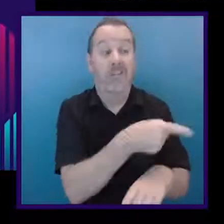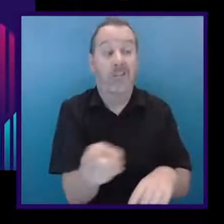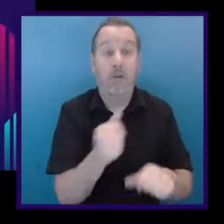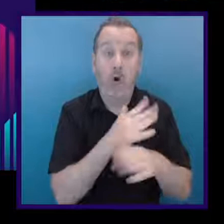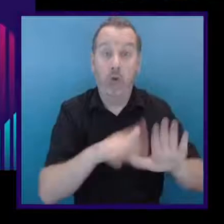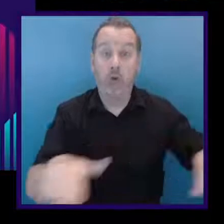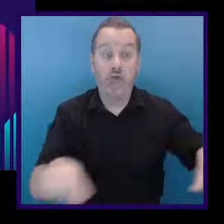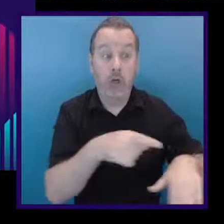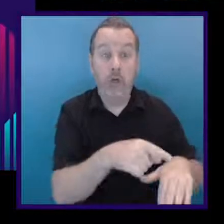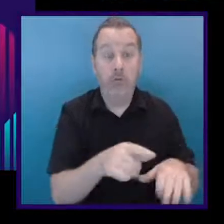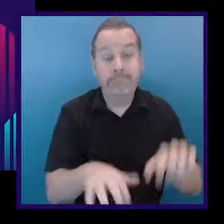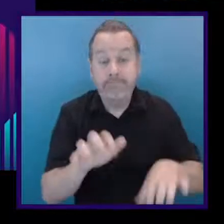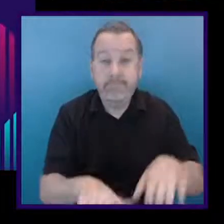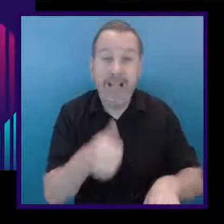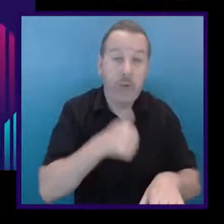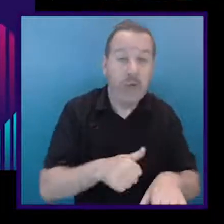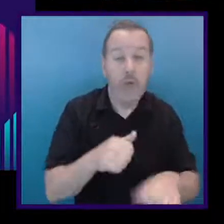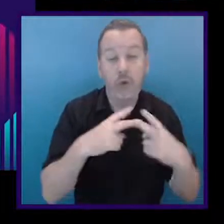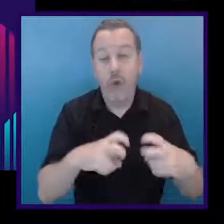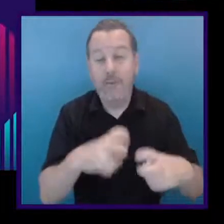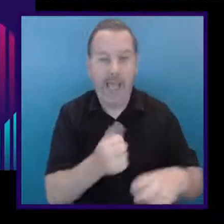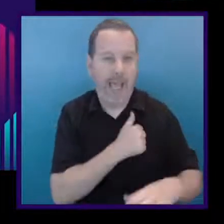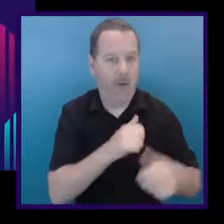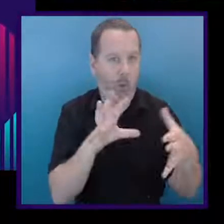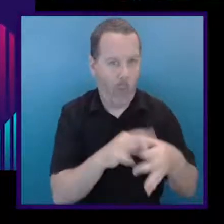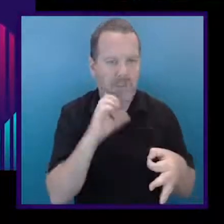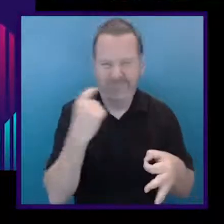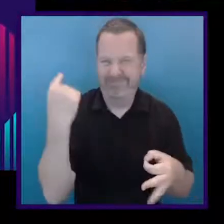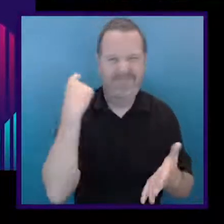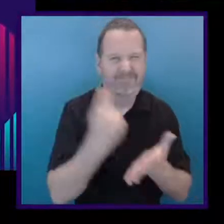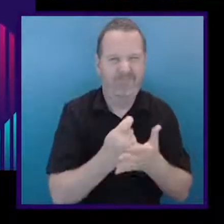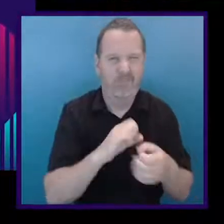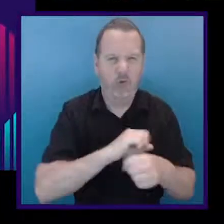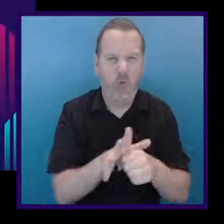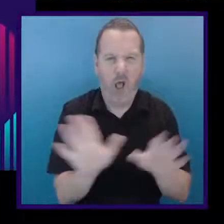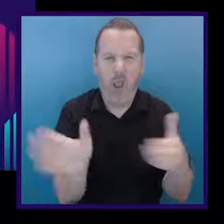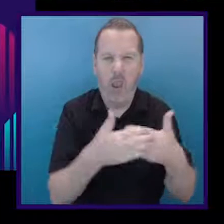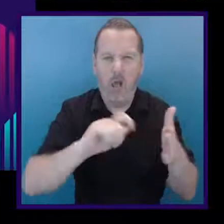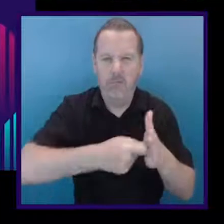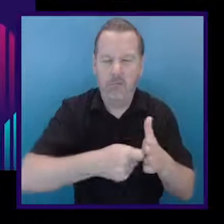this survey as part of the COVID-19 lockdown and the pupils voluntarily chose to respond